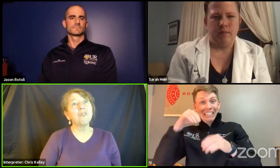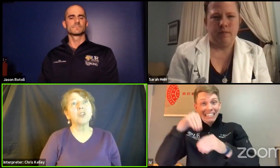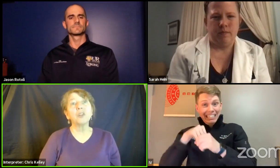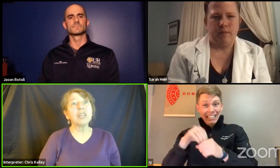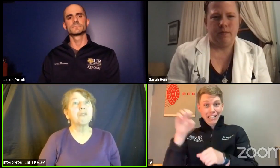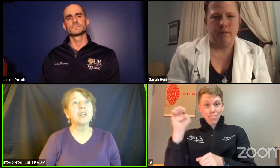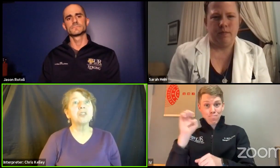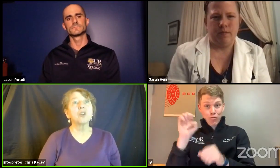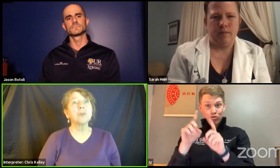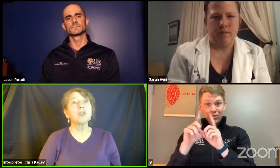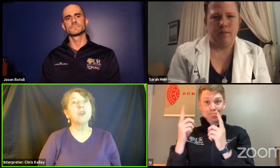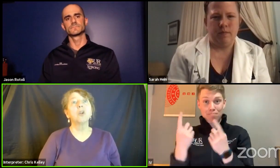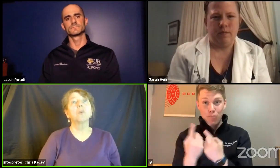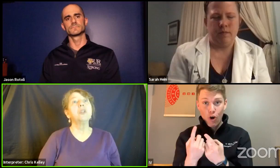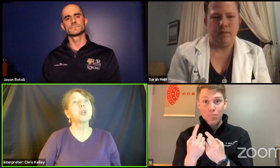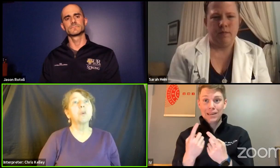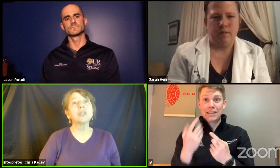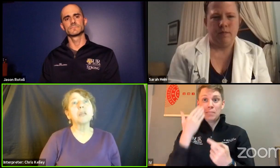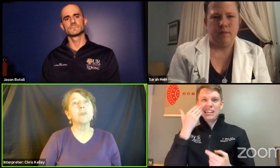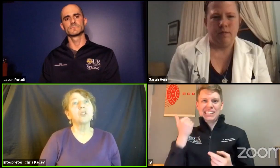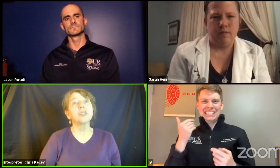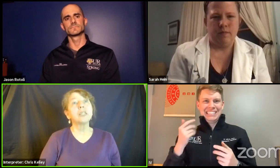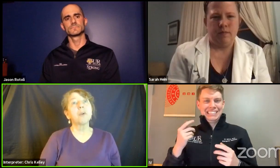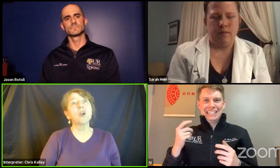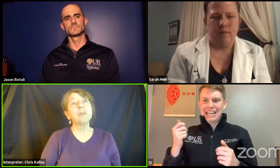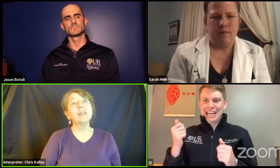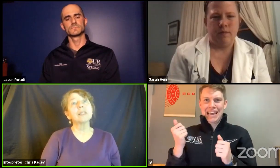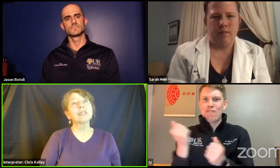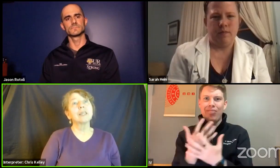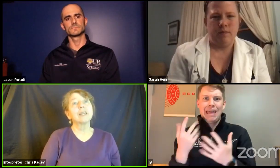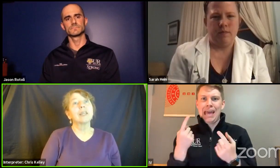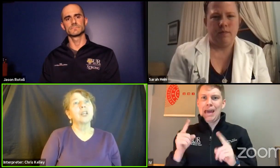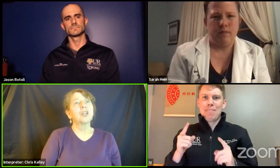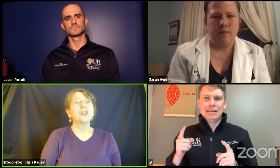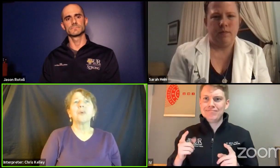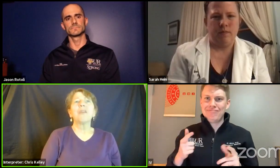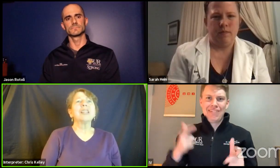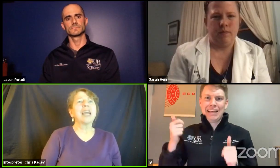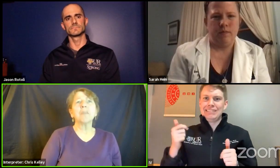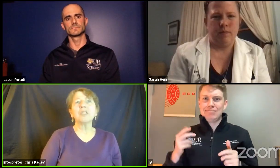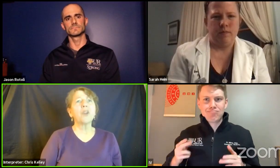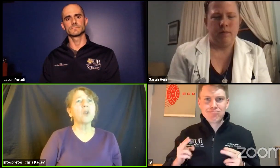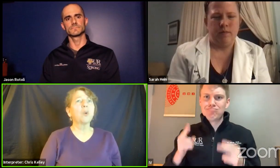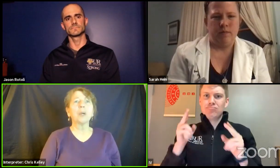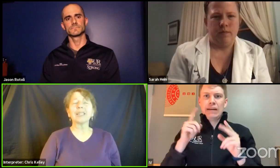some want interpreters, and some like to utilize all serviceses. And they can.